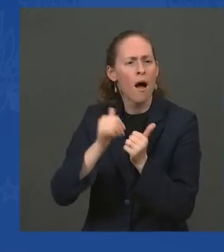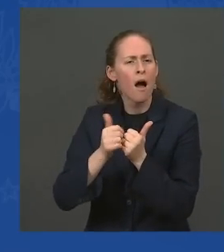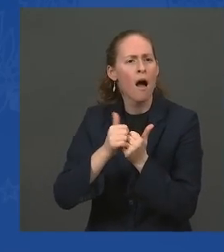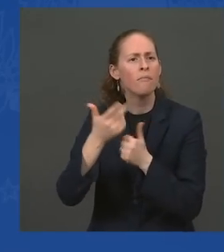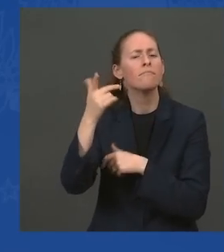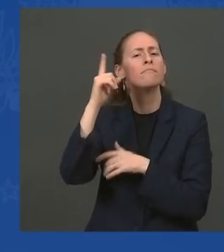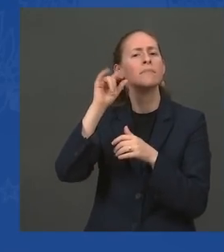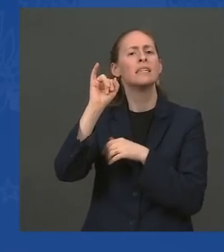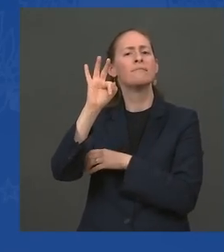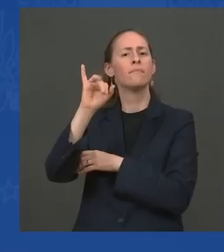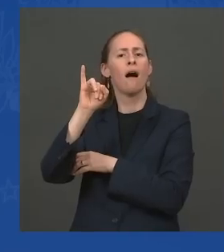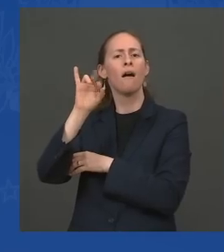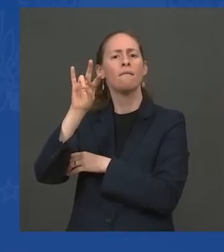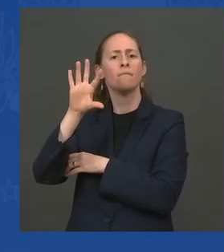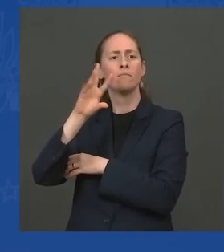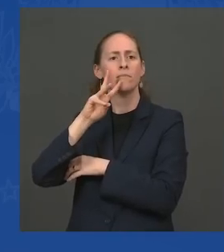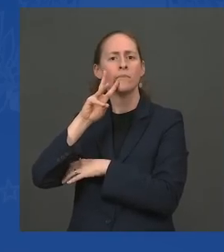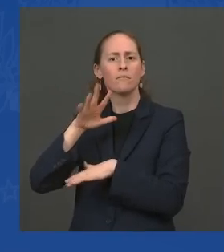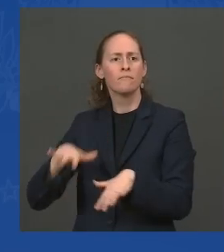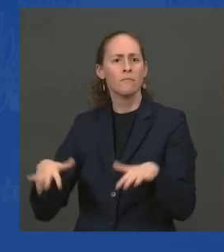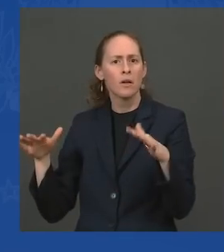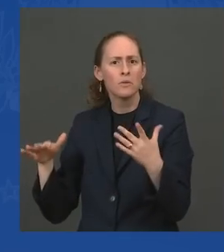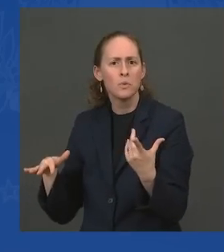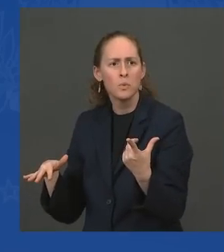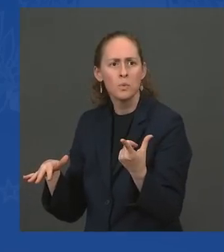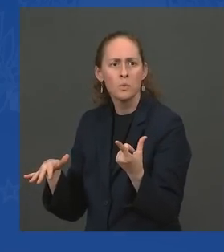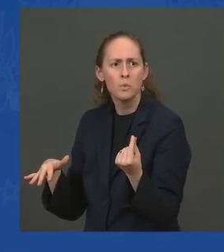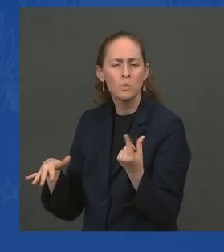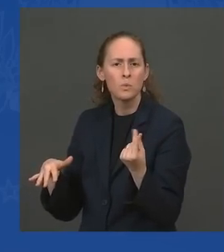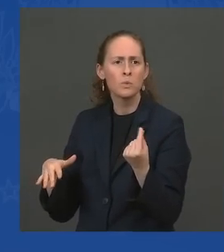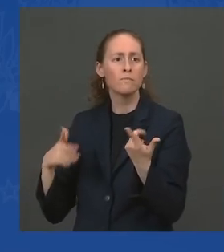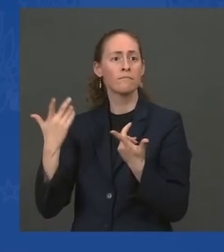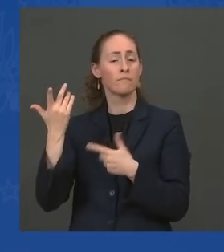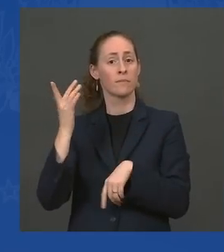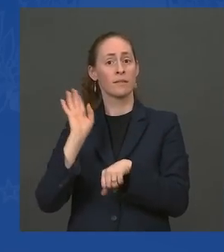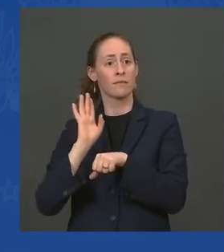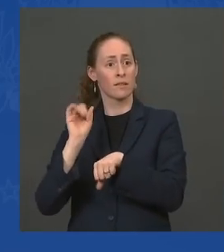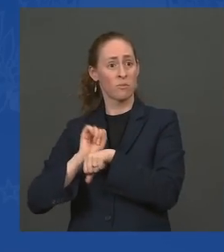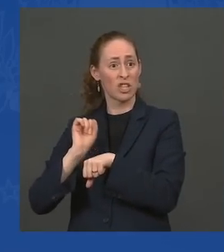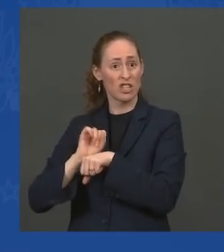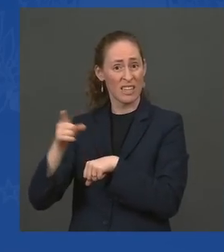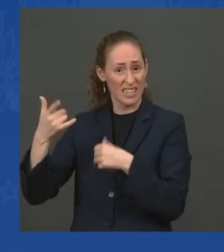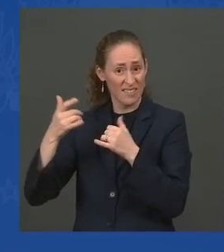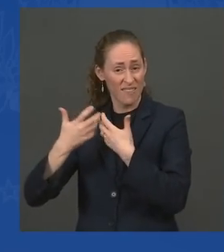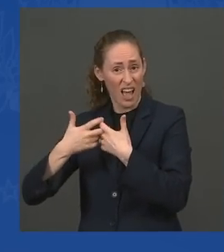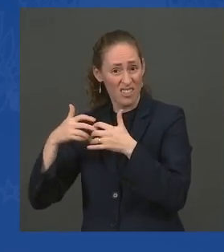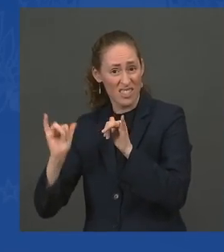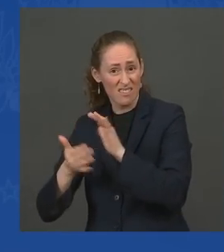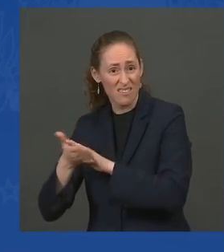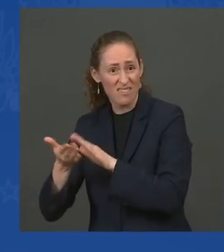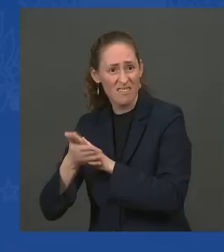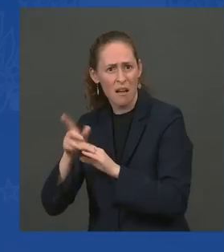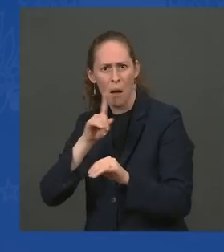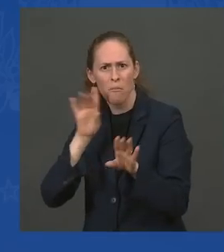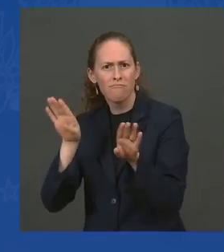"How can I be sure that my job at the auto plant is still going to be here a few years down the line?" "How can I afford to get my child degree --